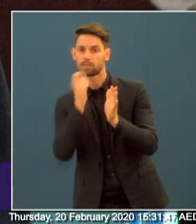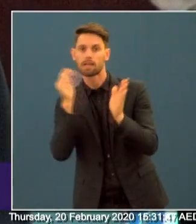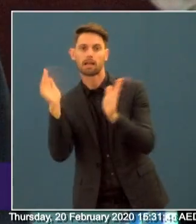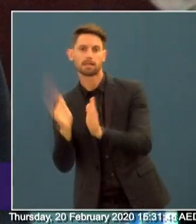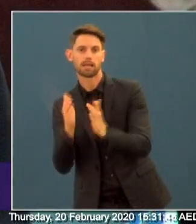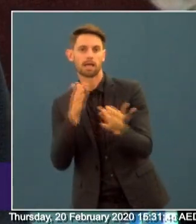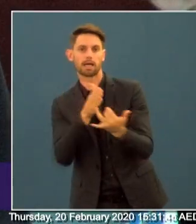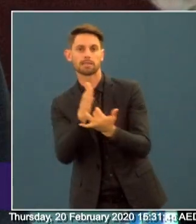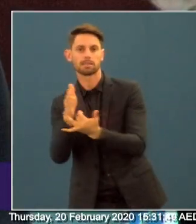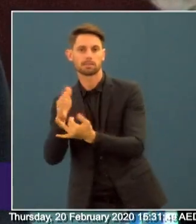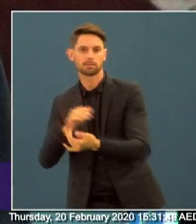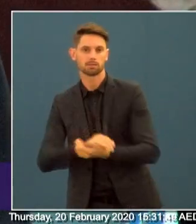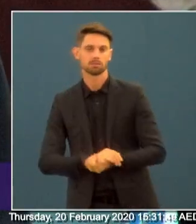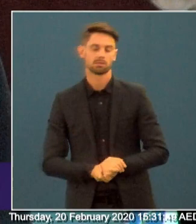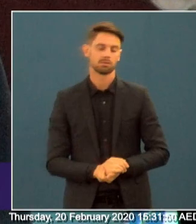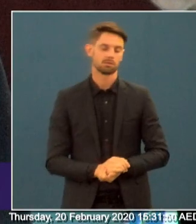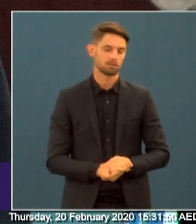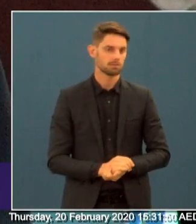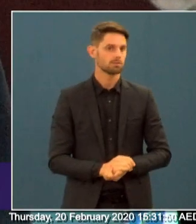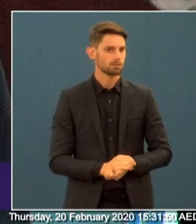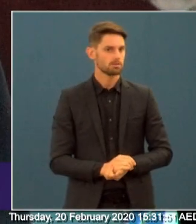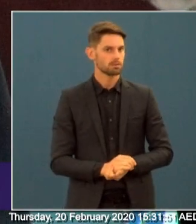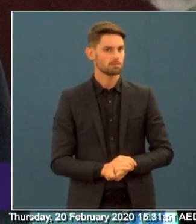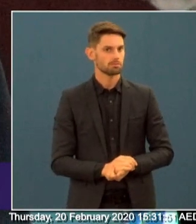And you say you're not aware of any established comprehensive and